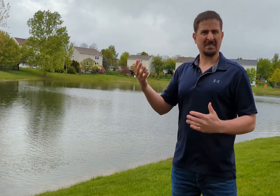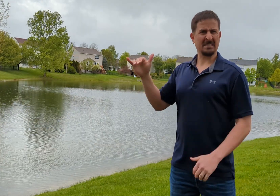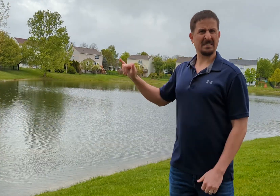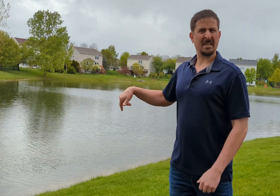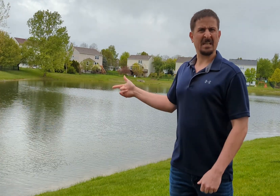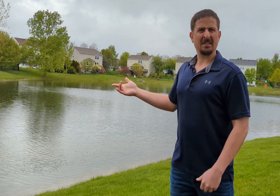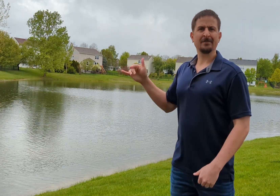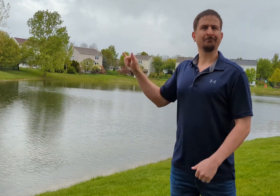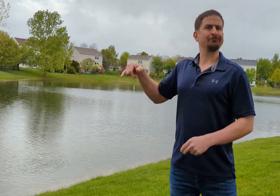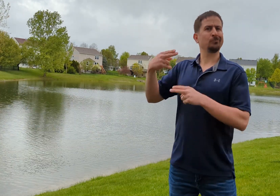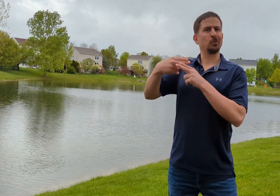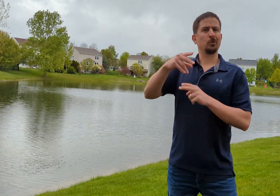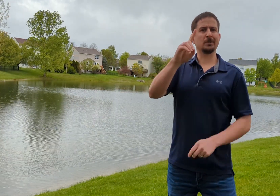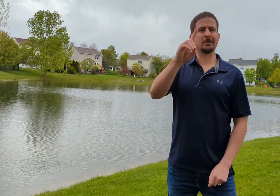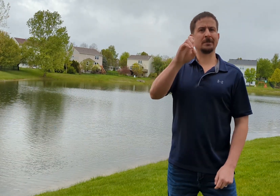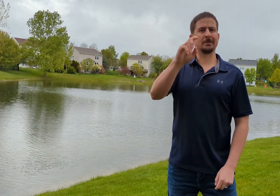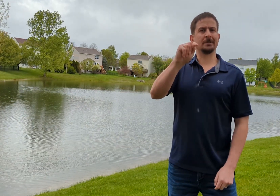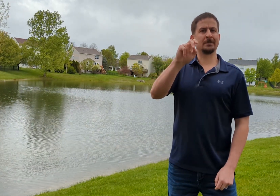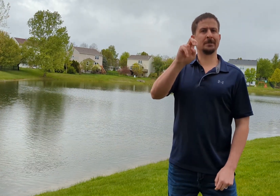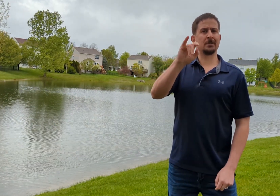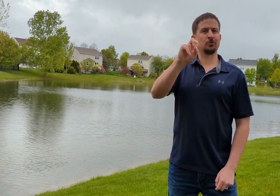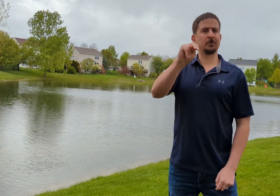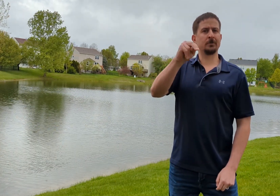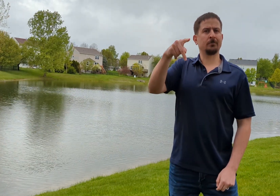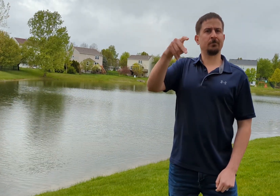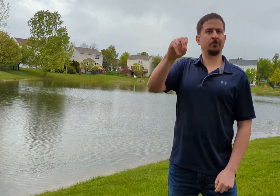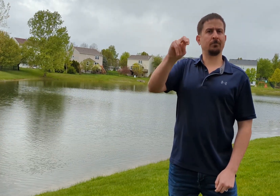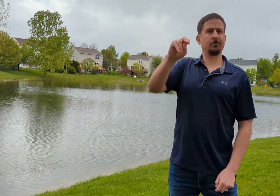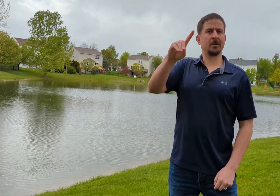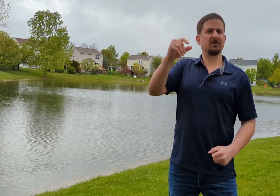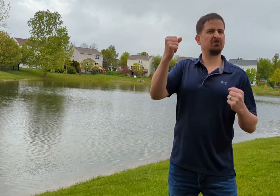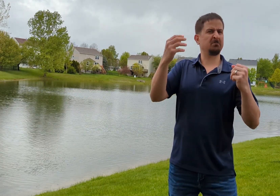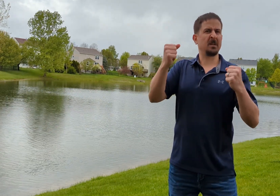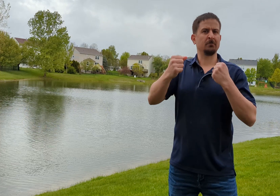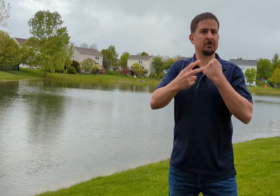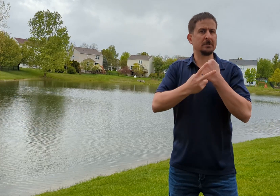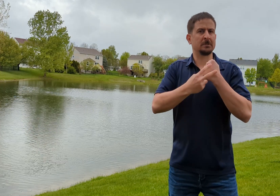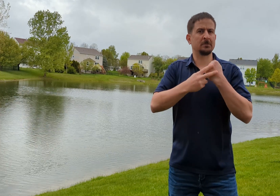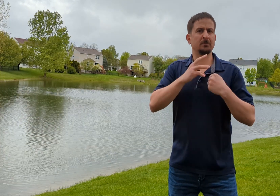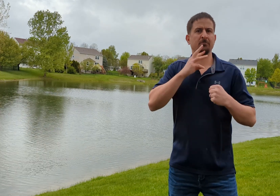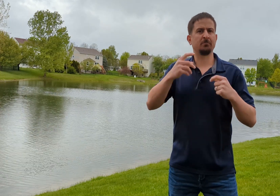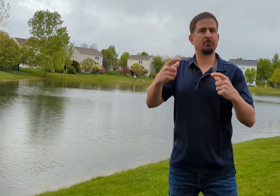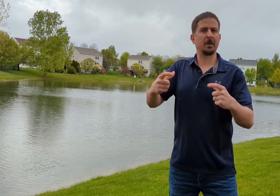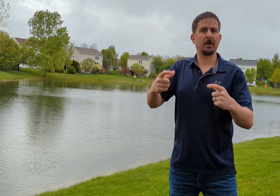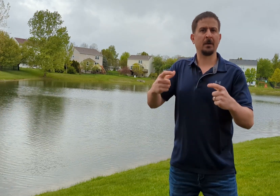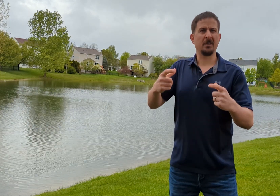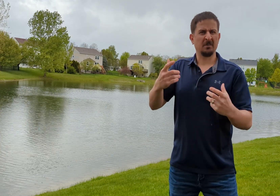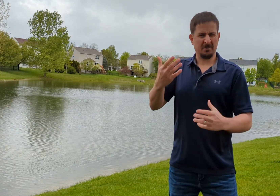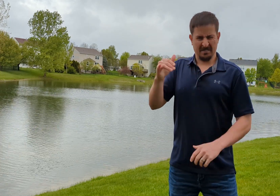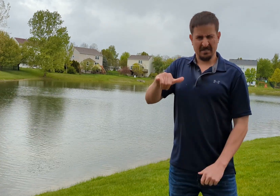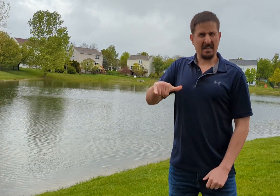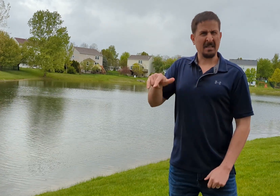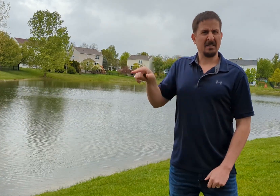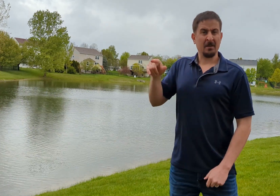This is a detention pond…. What is a detention pond?